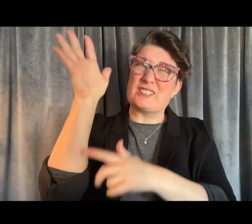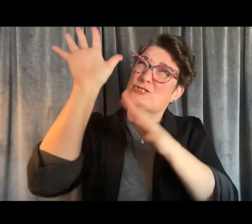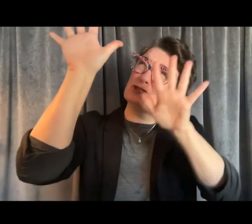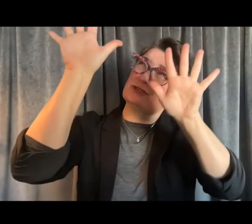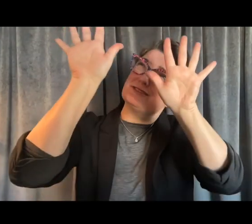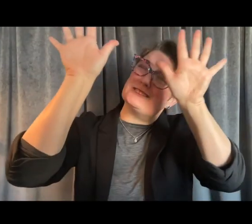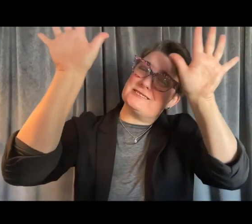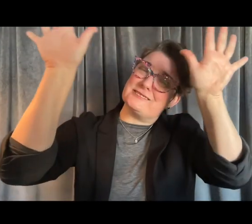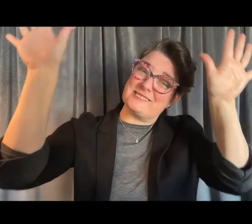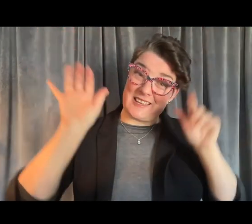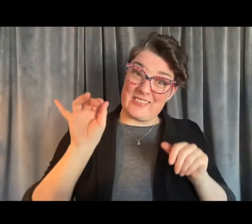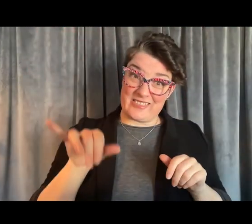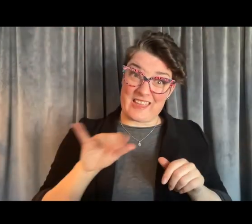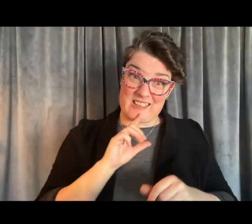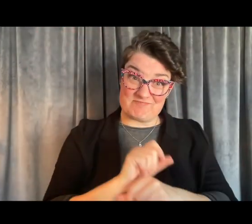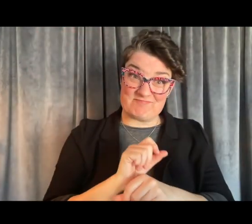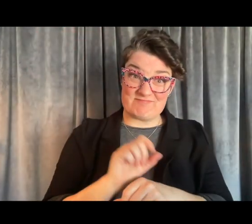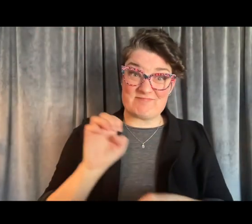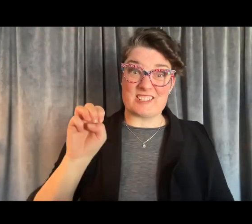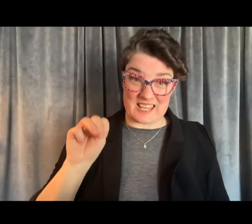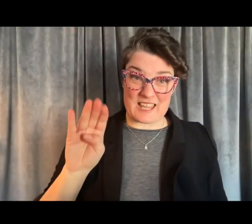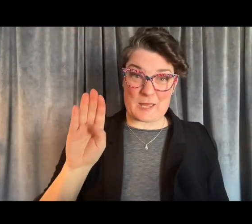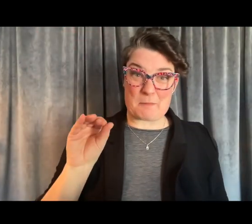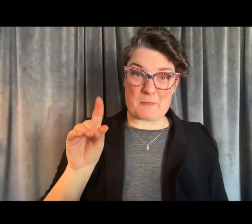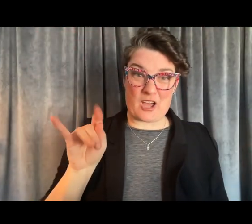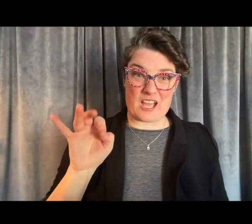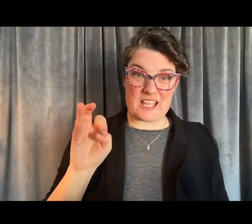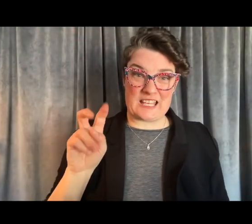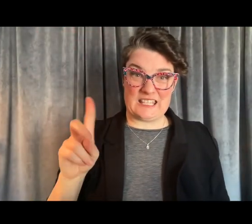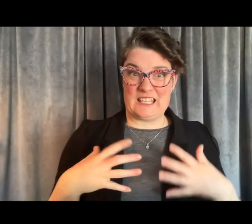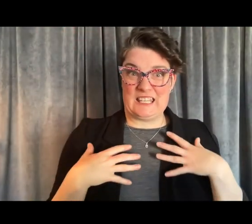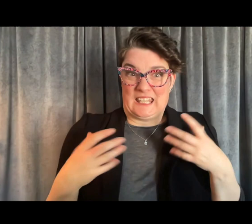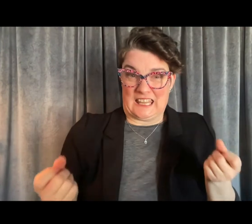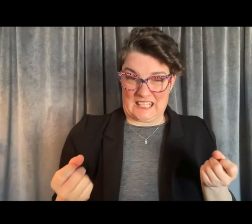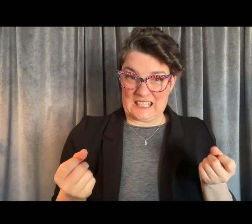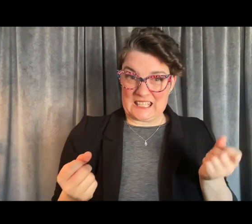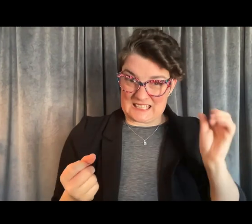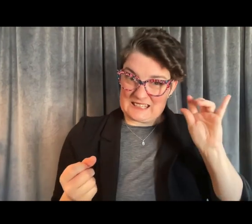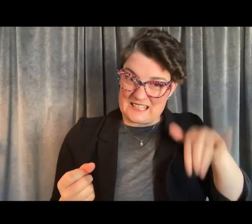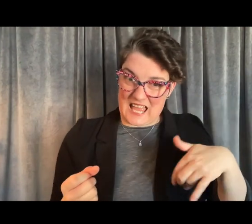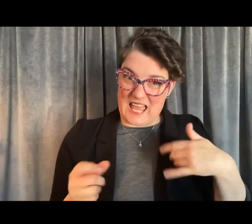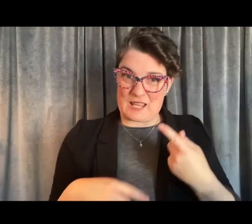are really up in the canopy, that is what embodied healing is, when you can actually